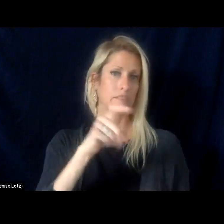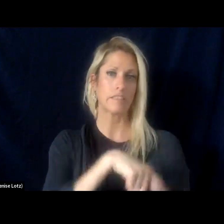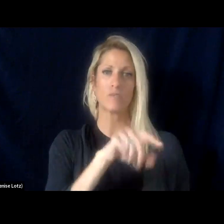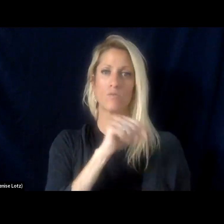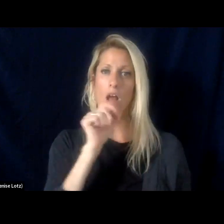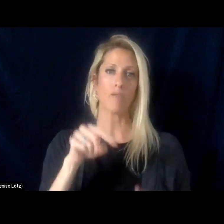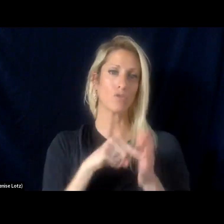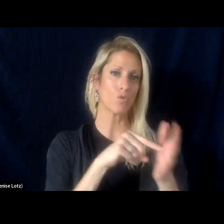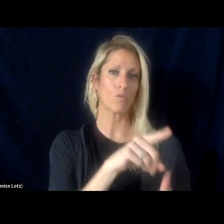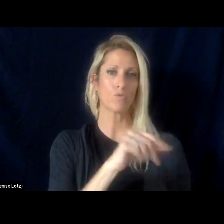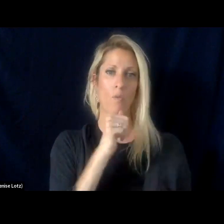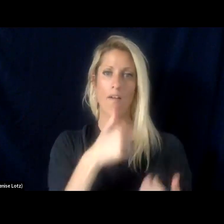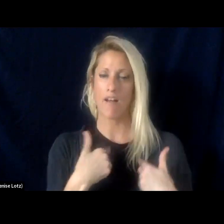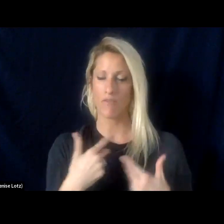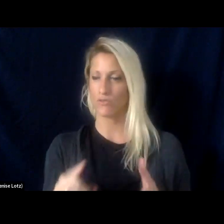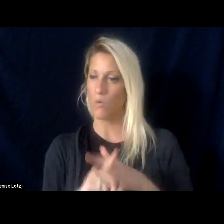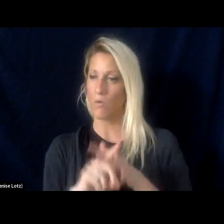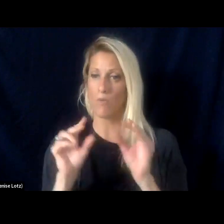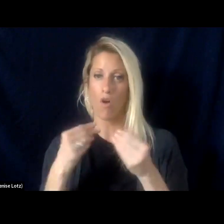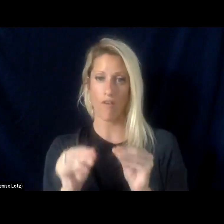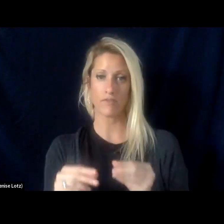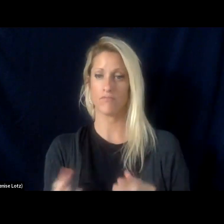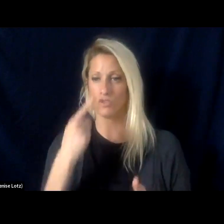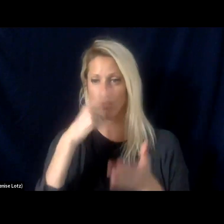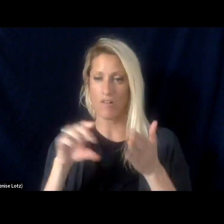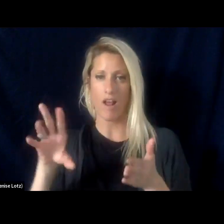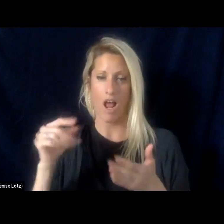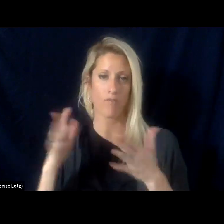demonstrate to me. They just show up to the office and check one out. Last year we provided